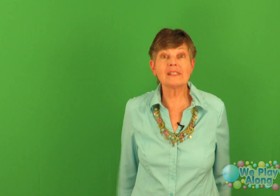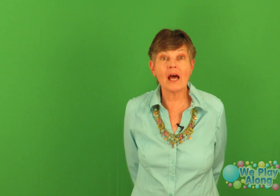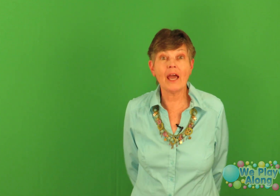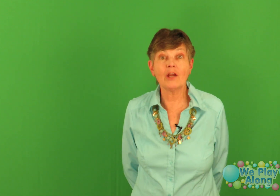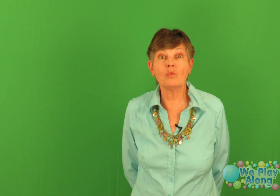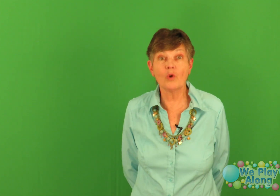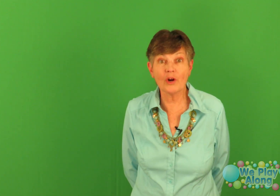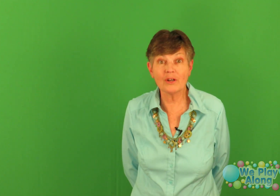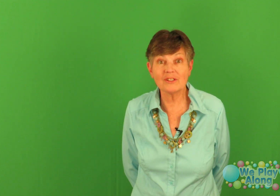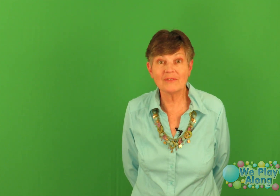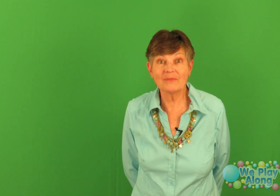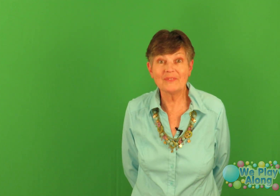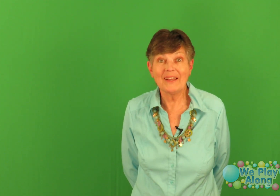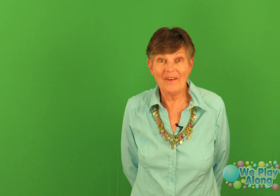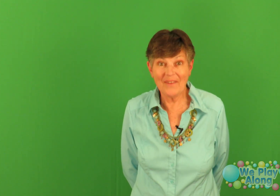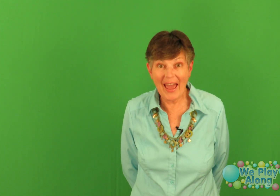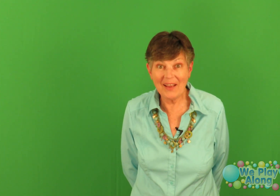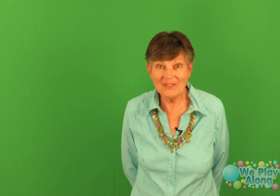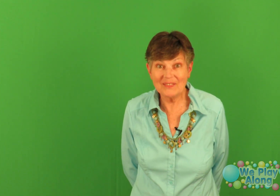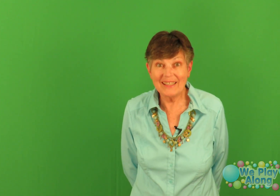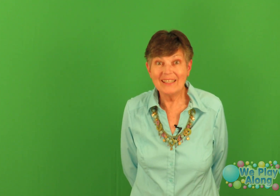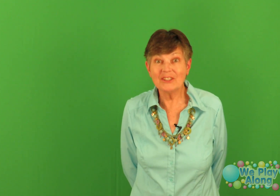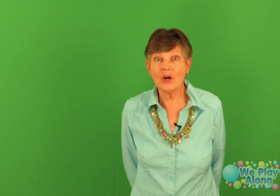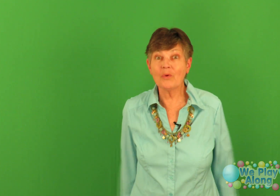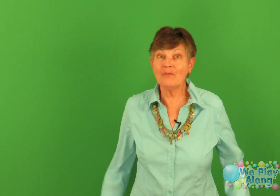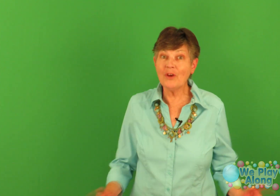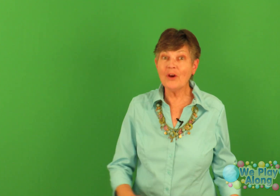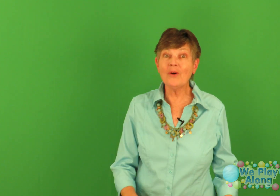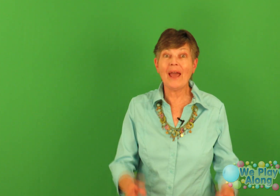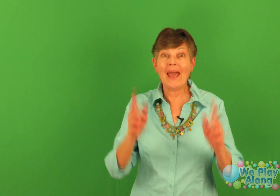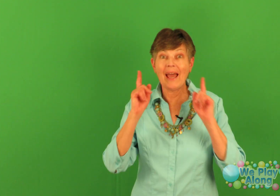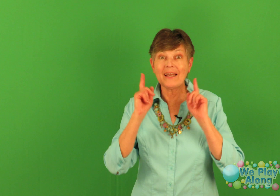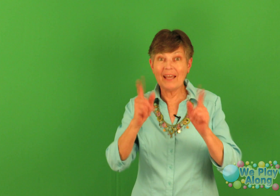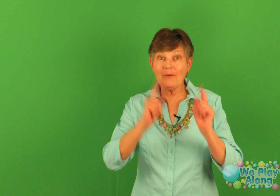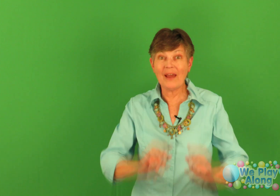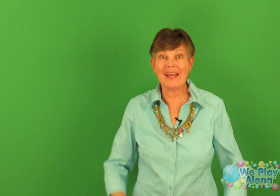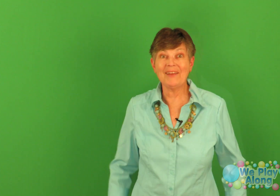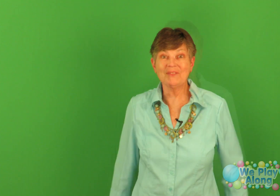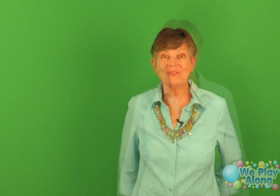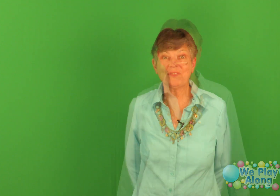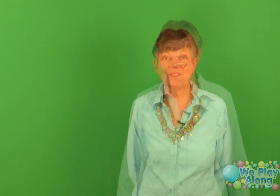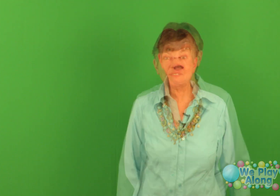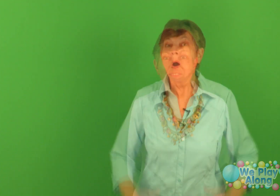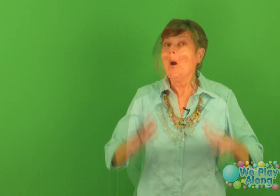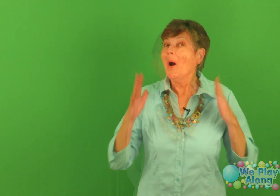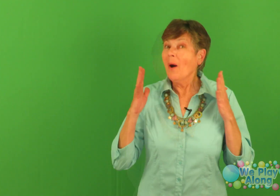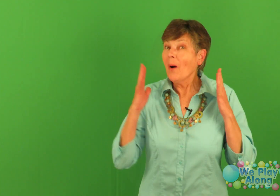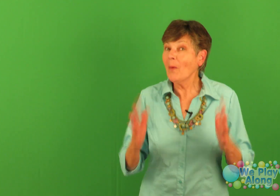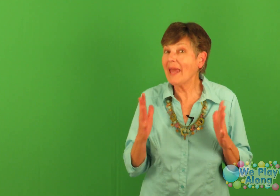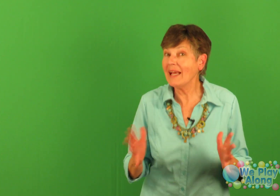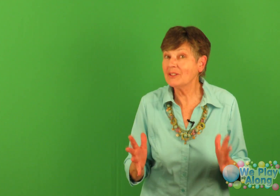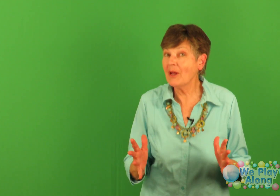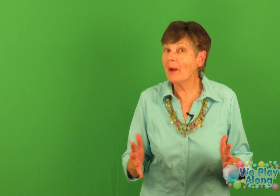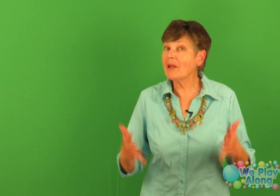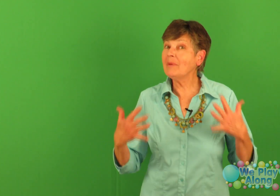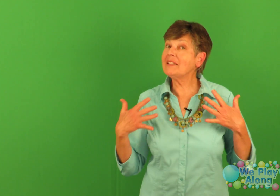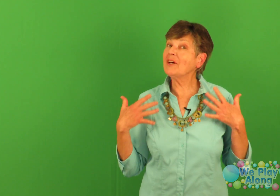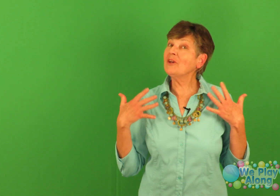signed words okay so review and get ready okay so now I'm gonna be telling